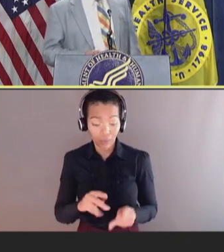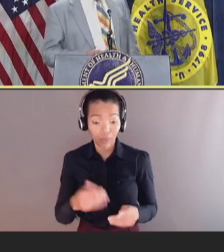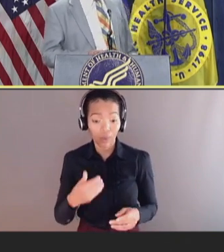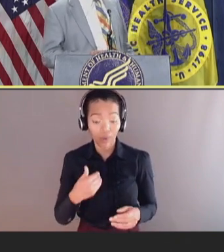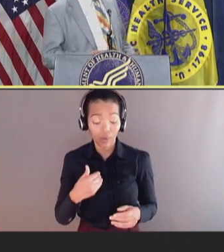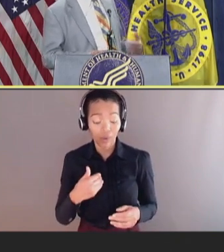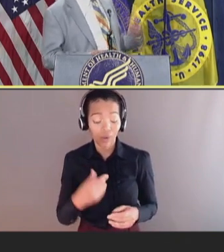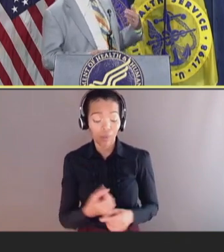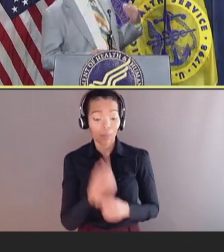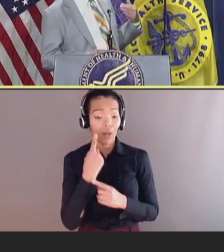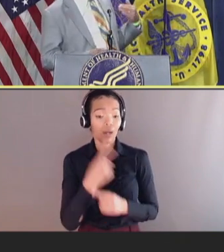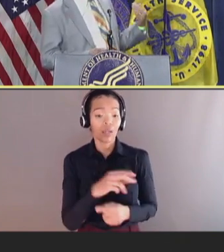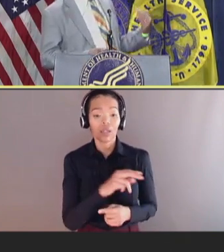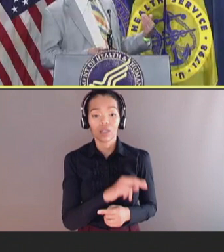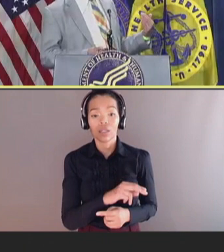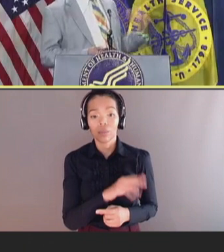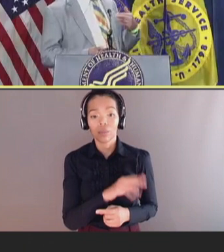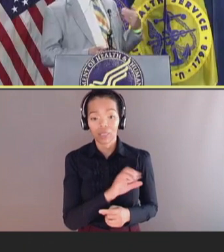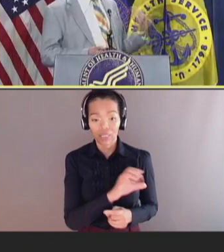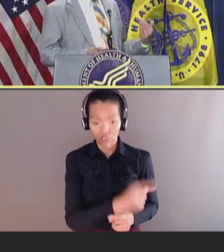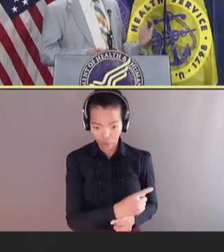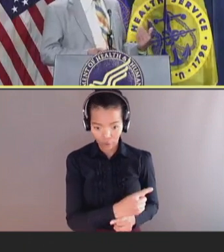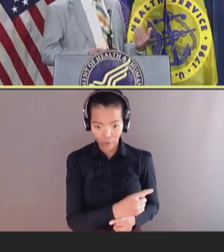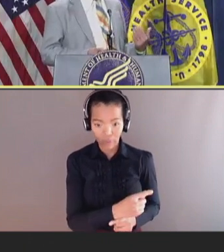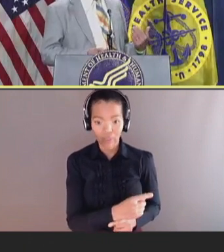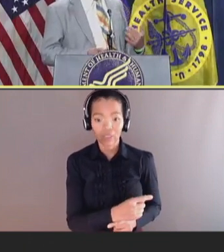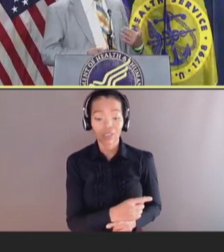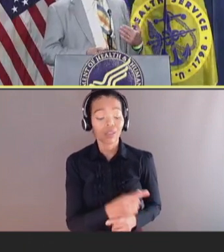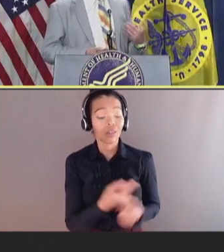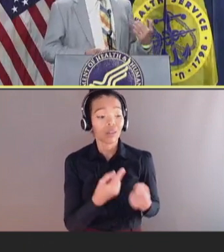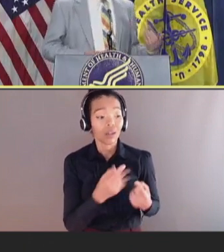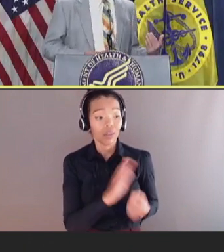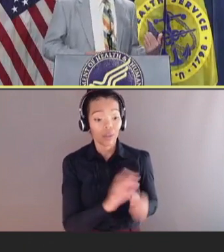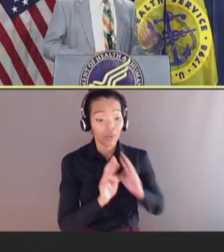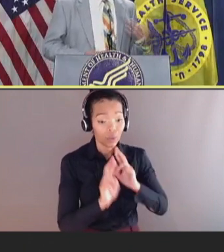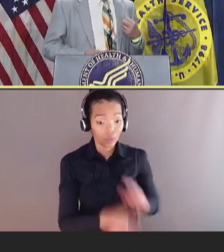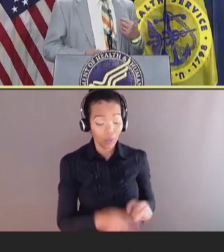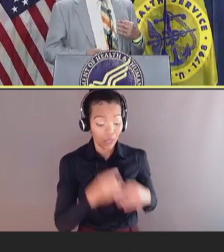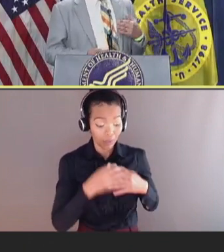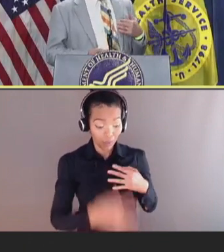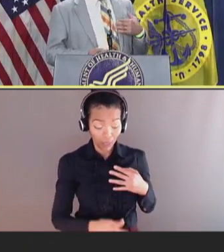we found that they did have -- they had a weak response in the blood. But they had